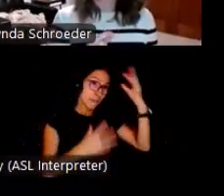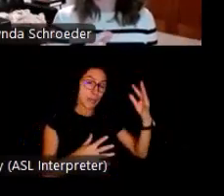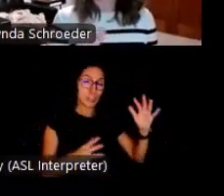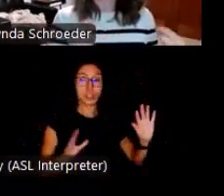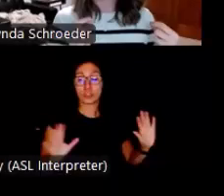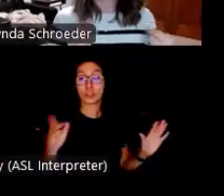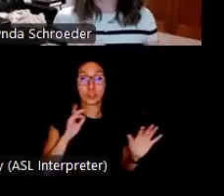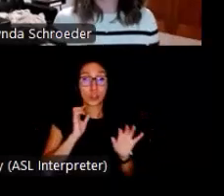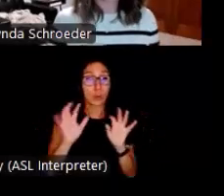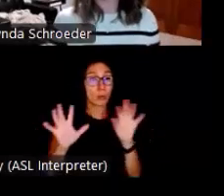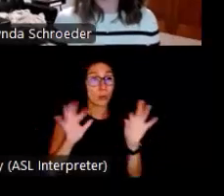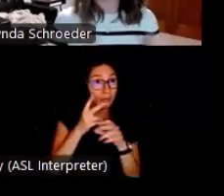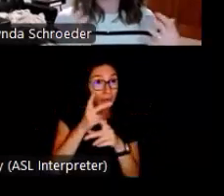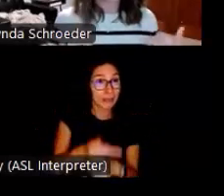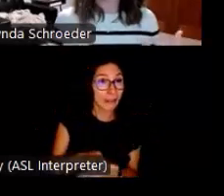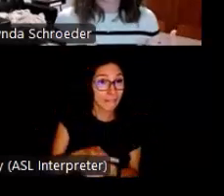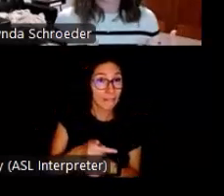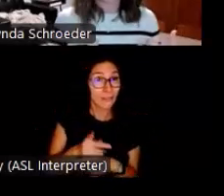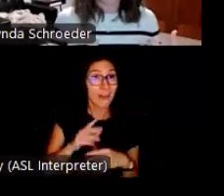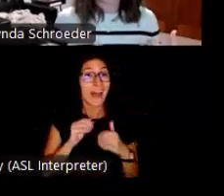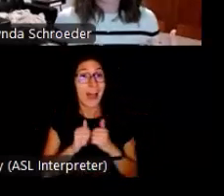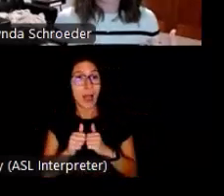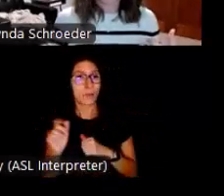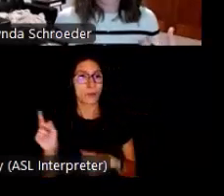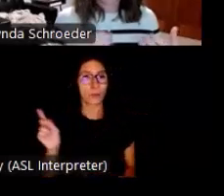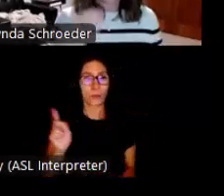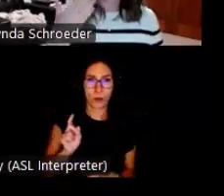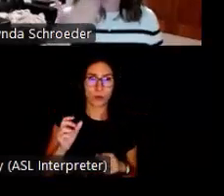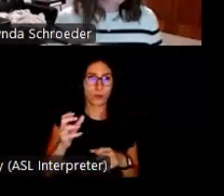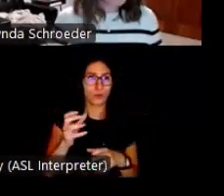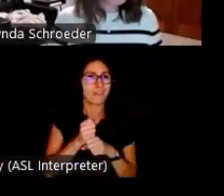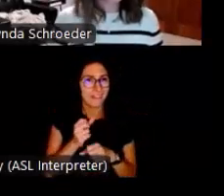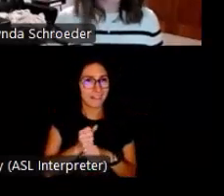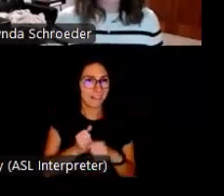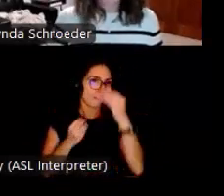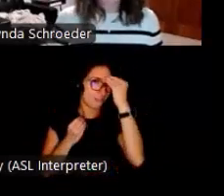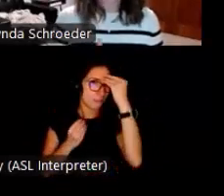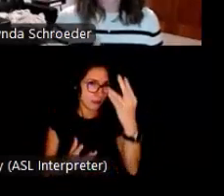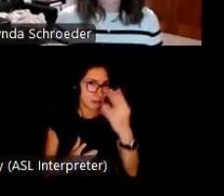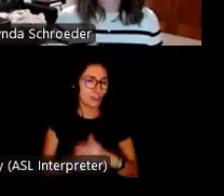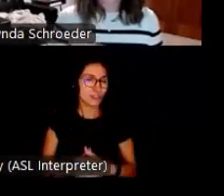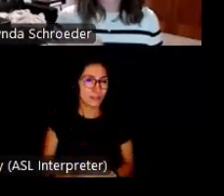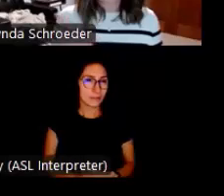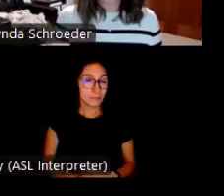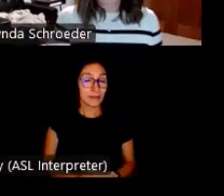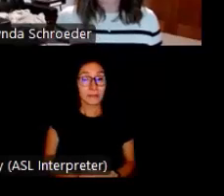because you want to make sure you don't limit yourself. If the purpose of this work is knowledge translation